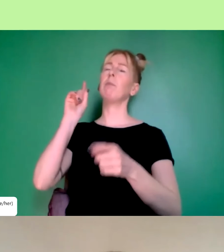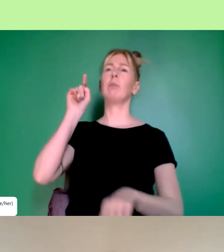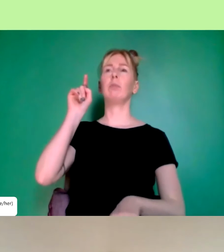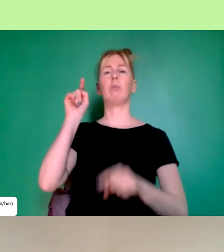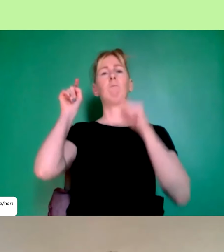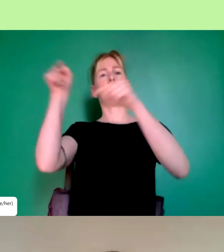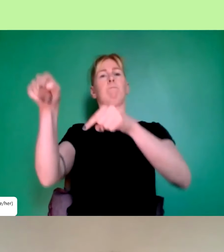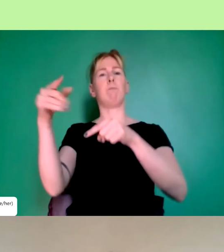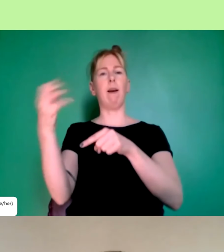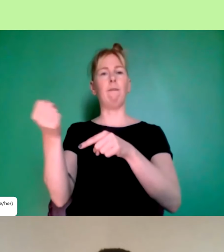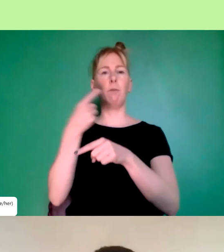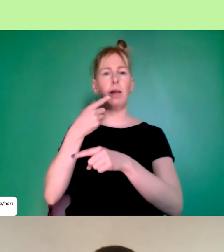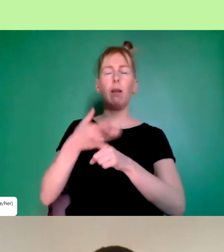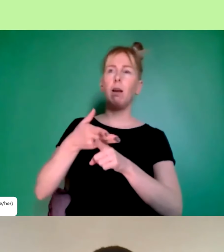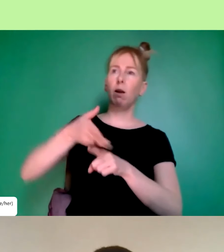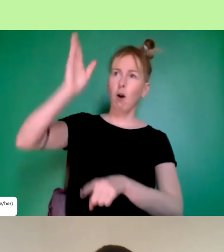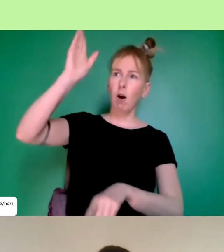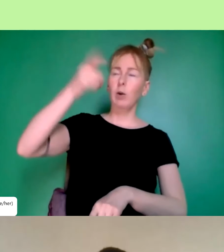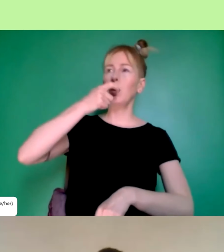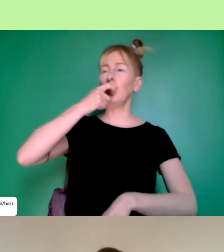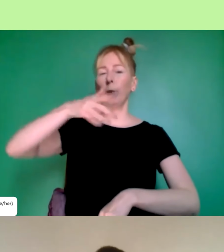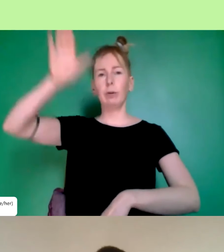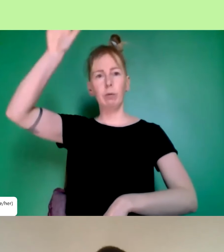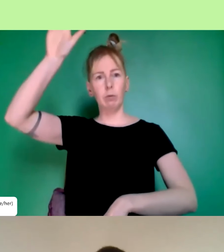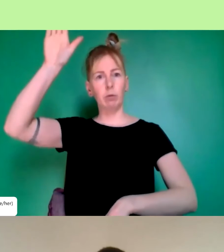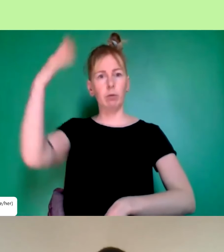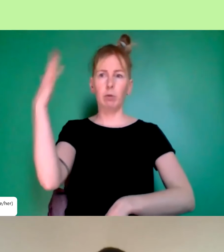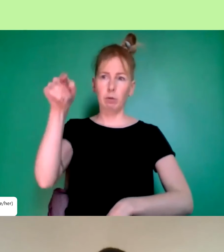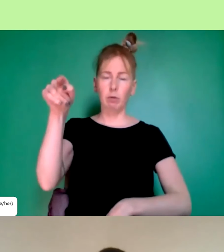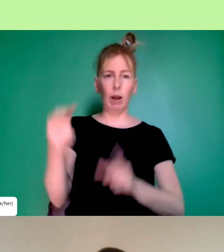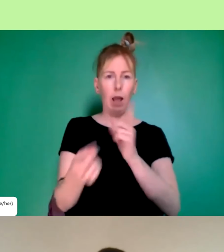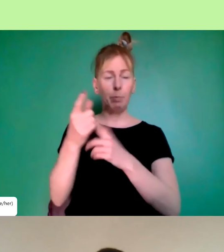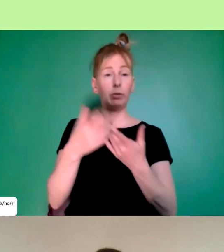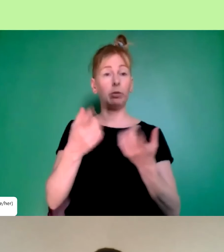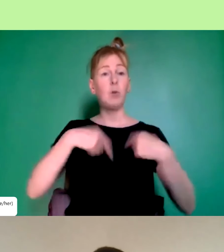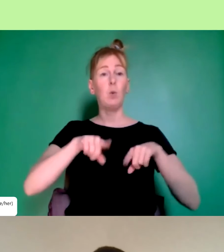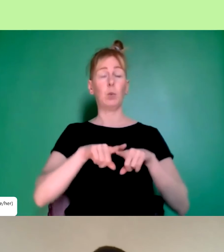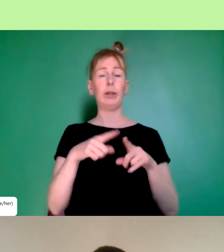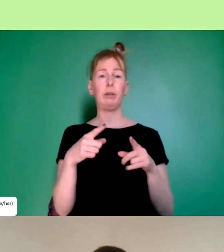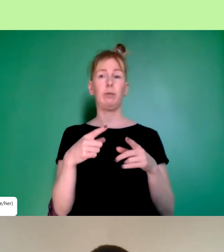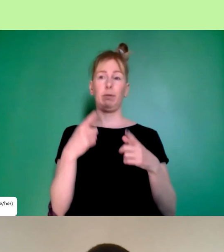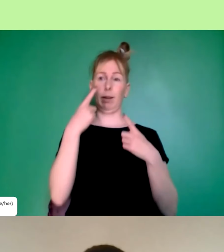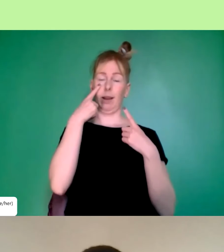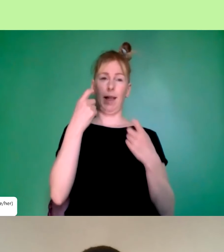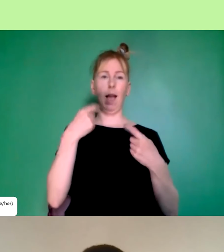action against an institution as artists or as freelances, not because we want to have